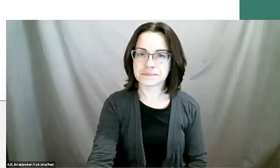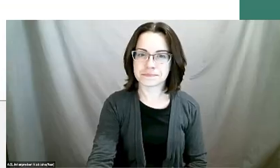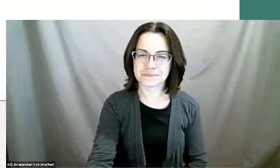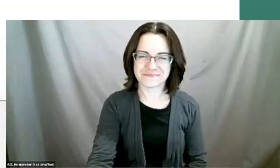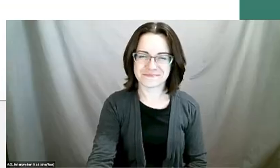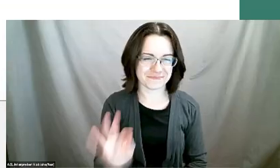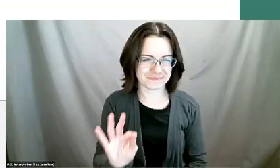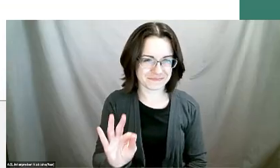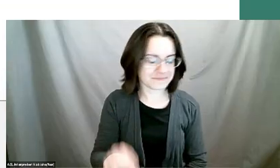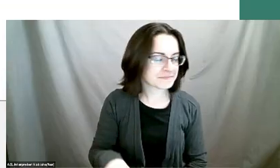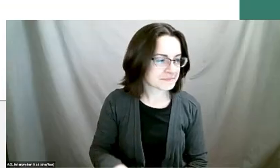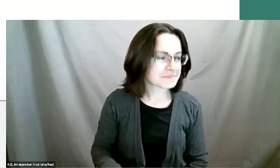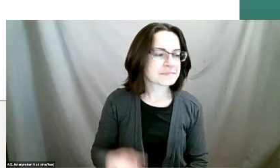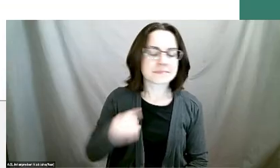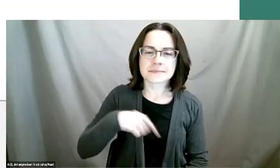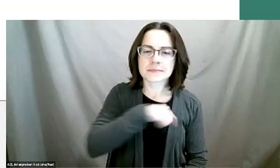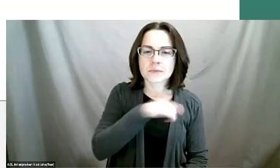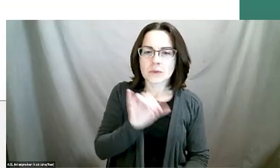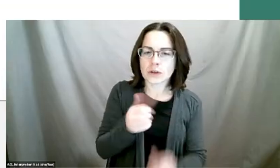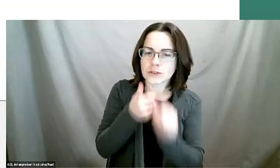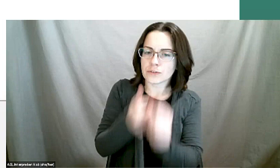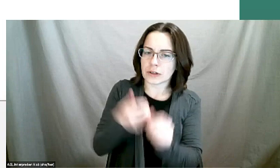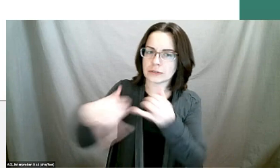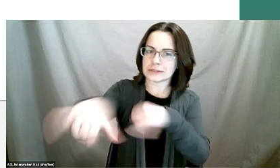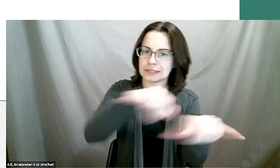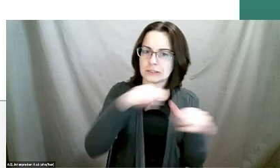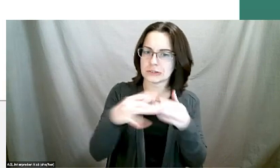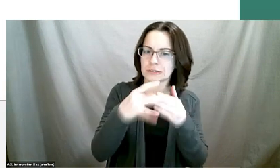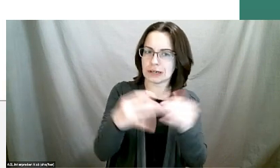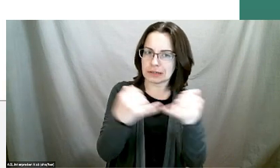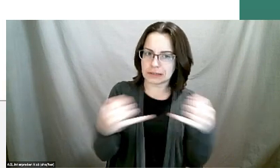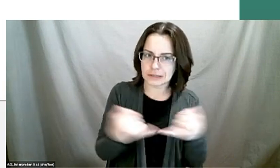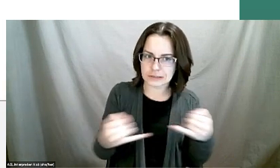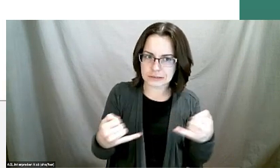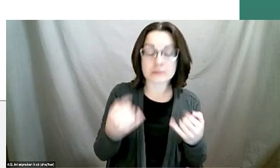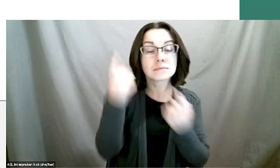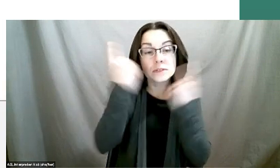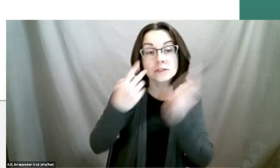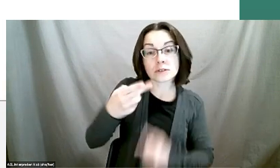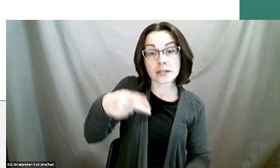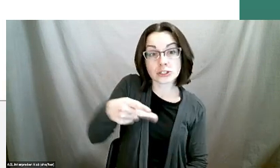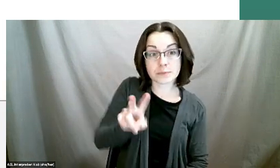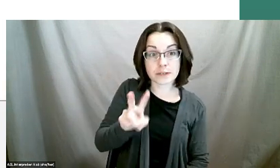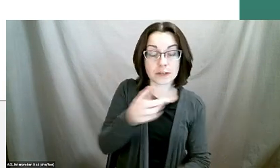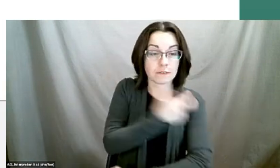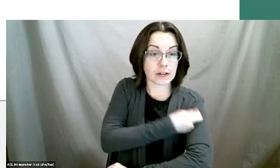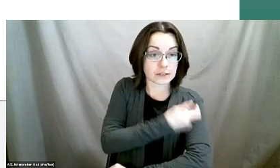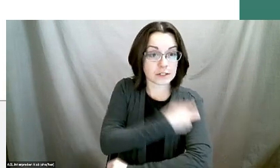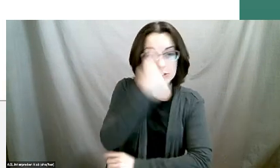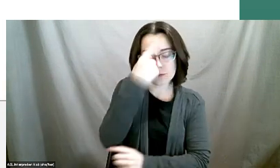HPV vaccination should be considered for any person age 11 to 45 years old.